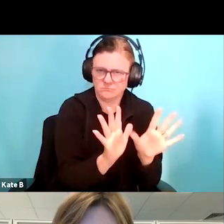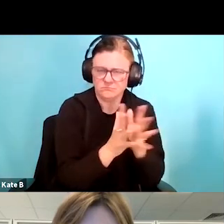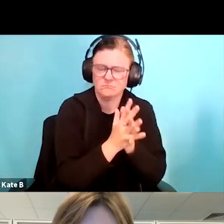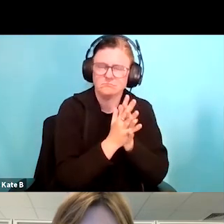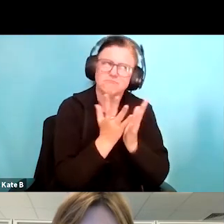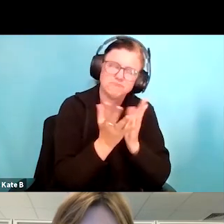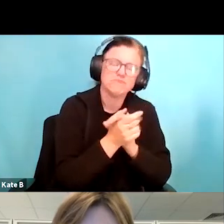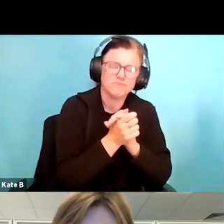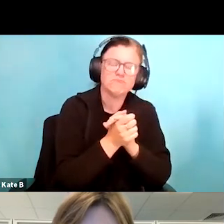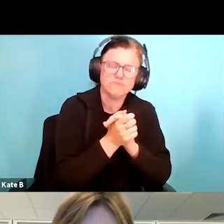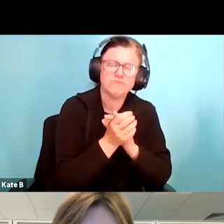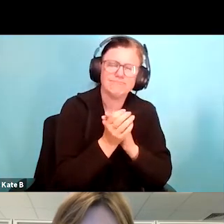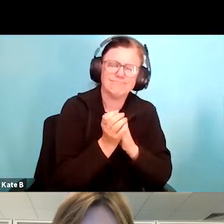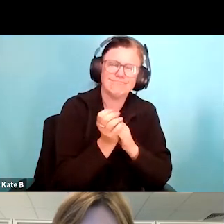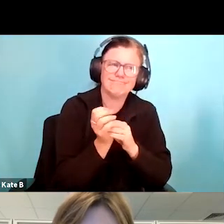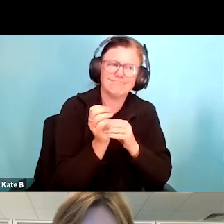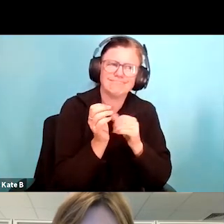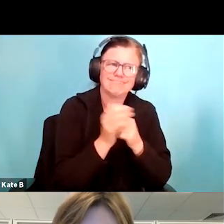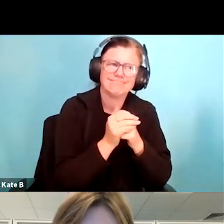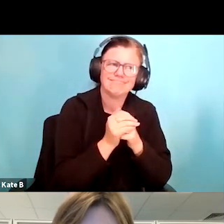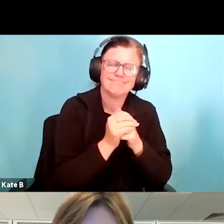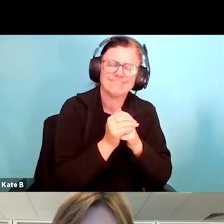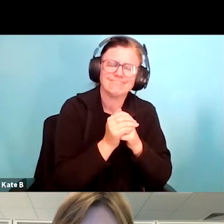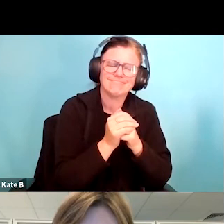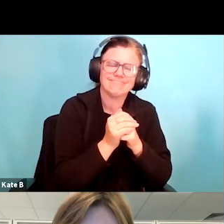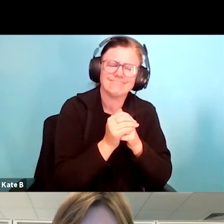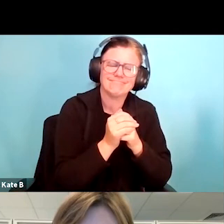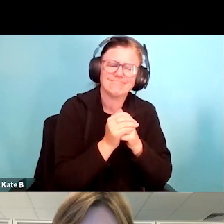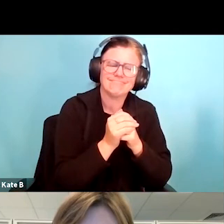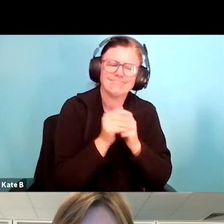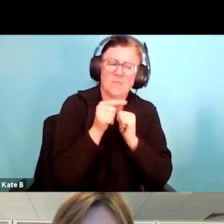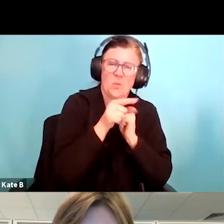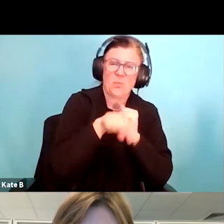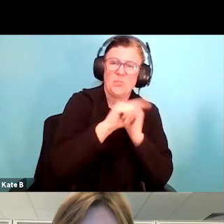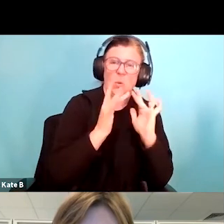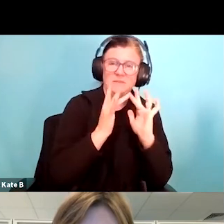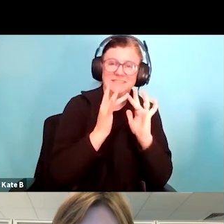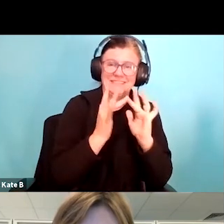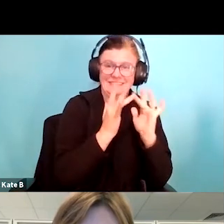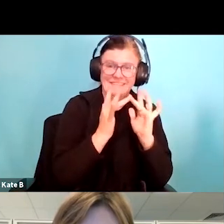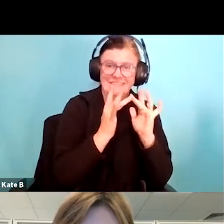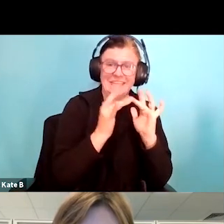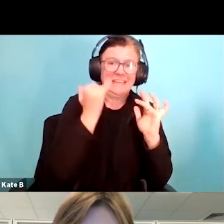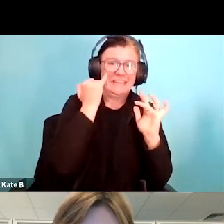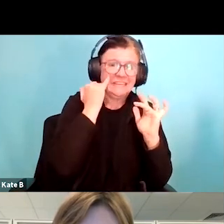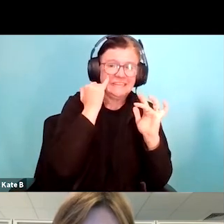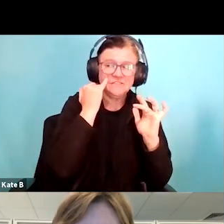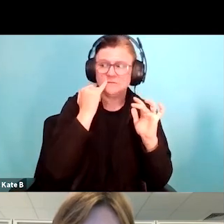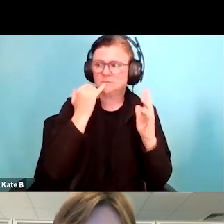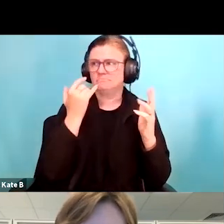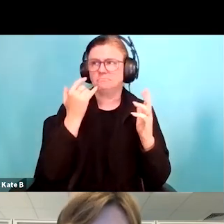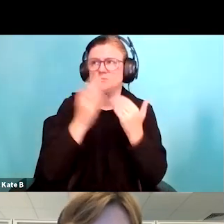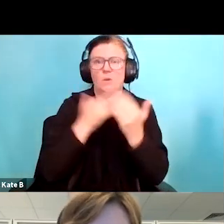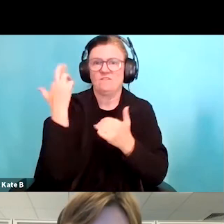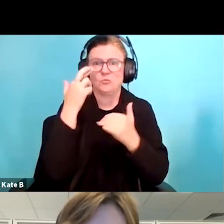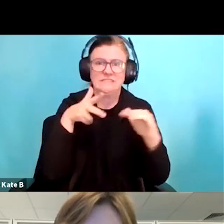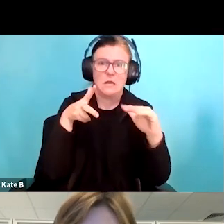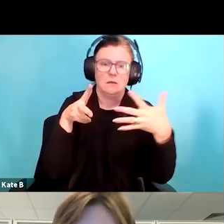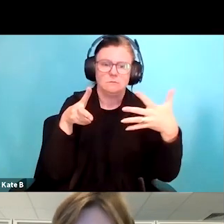at the very beginning of the presentation, those social connections that get cut off can often